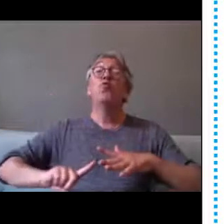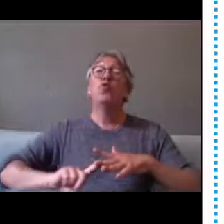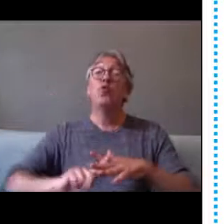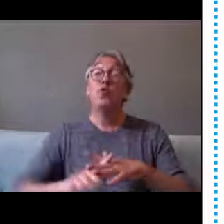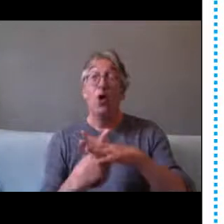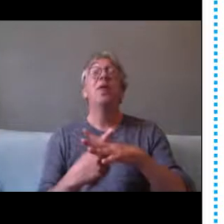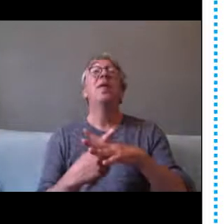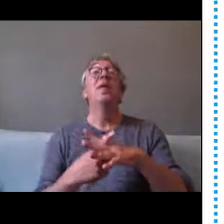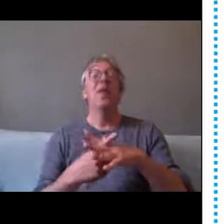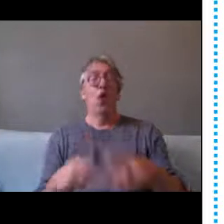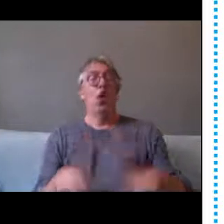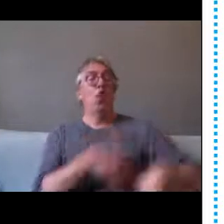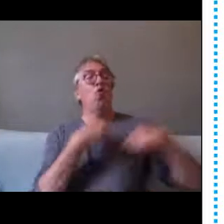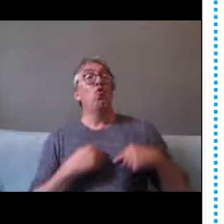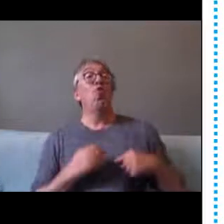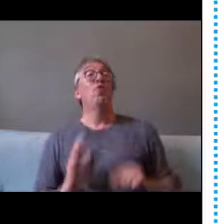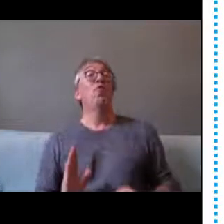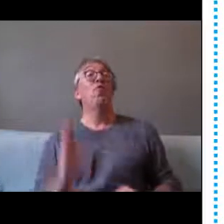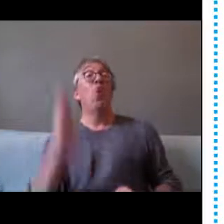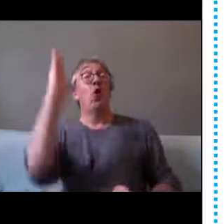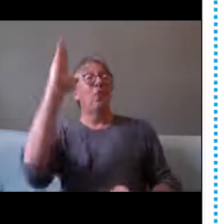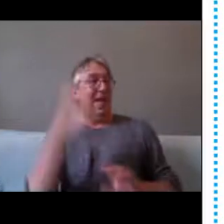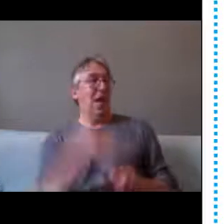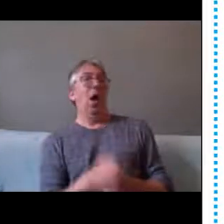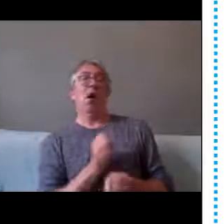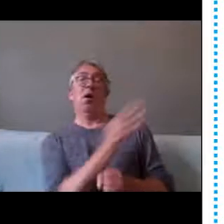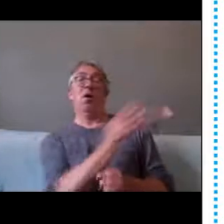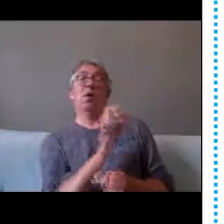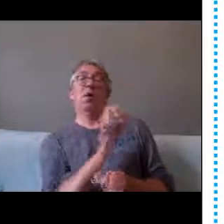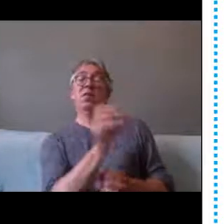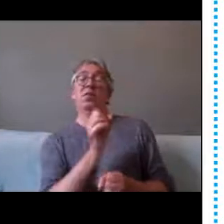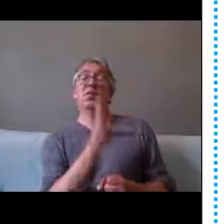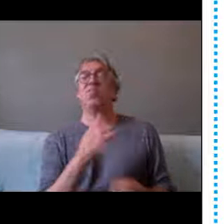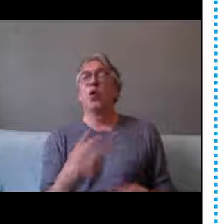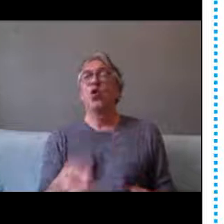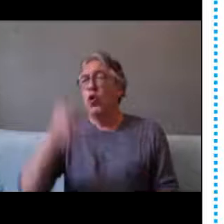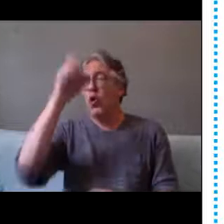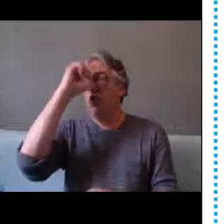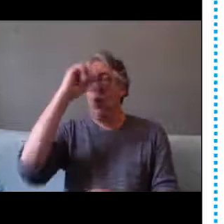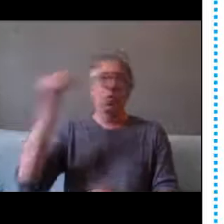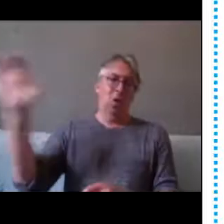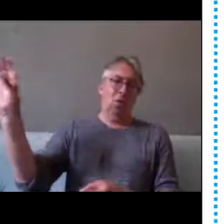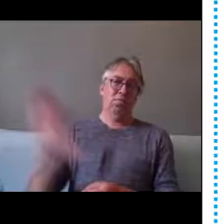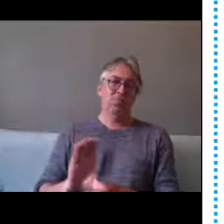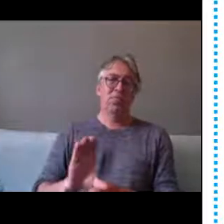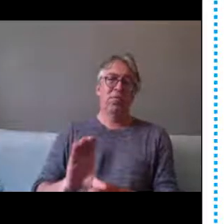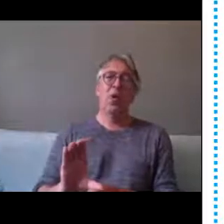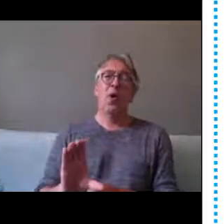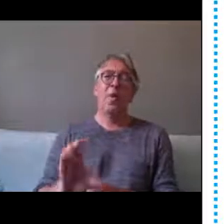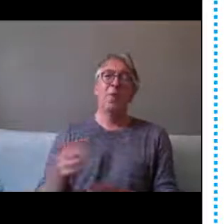for the Federal Ministry for Development and Economic Cooperation